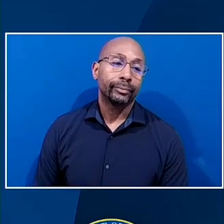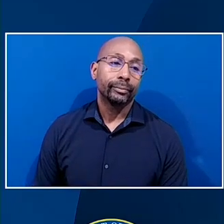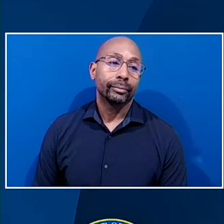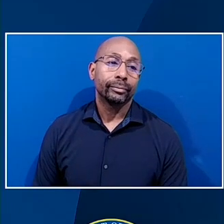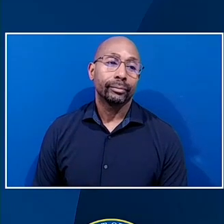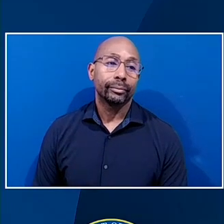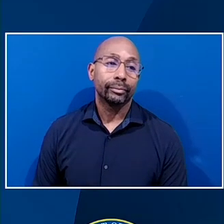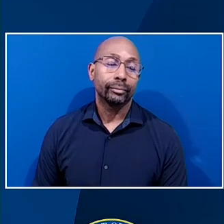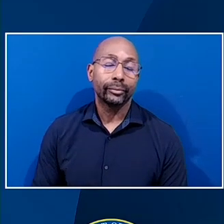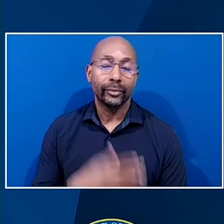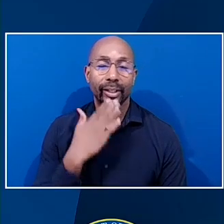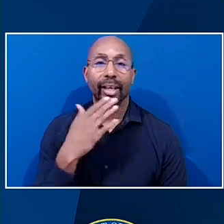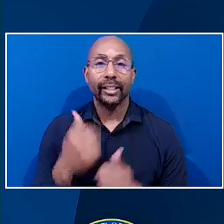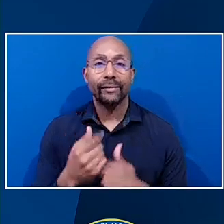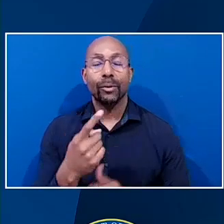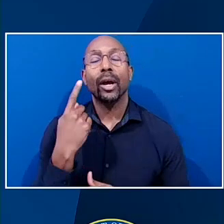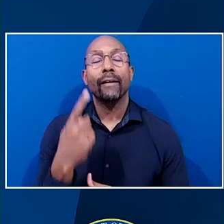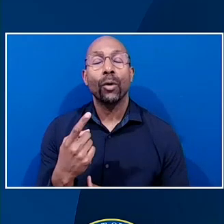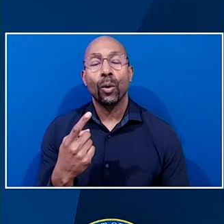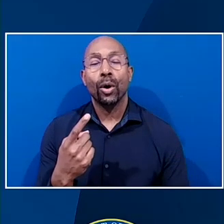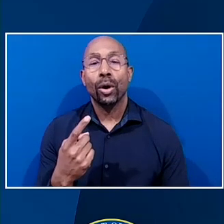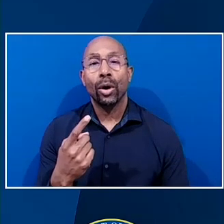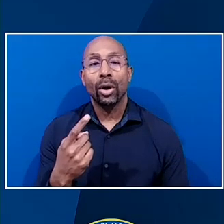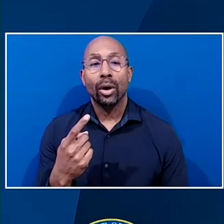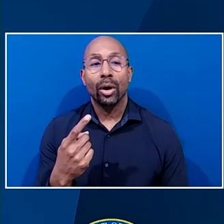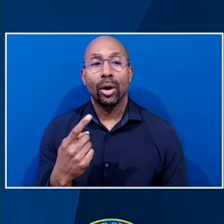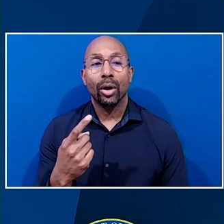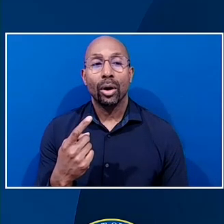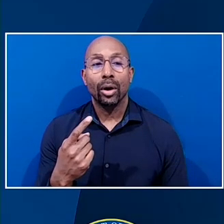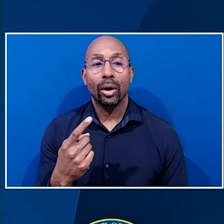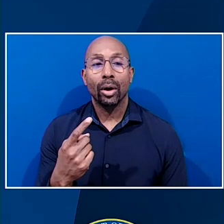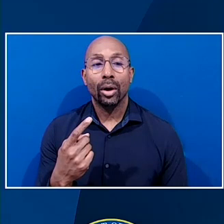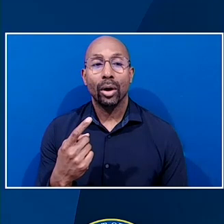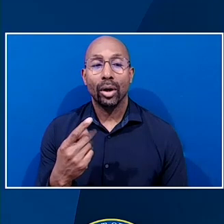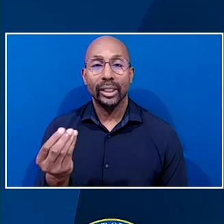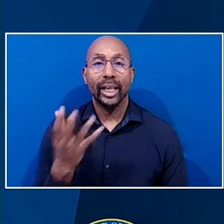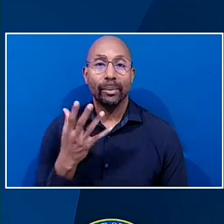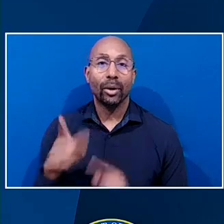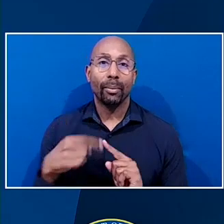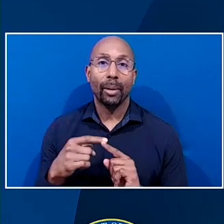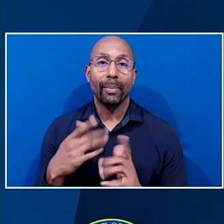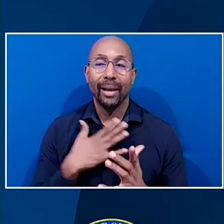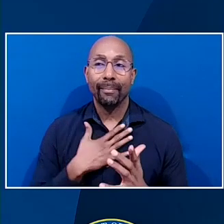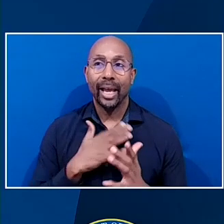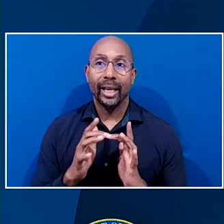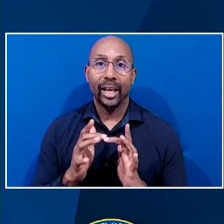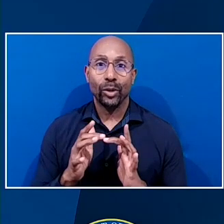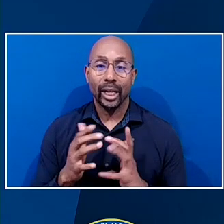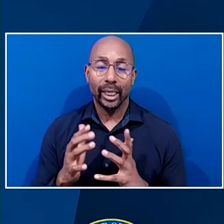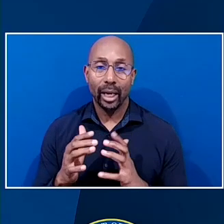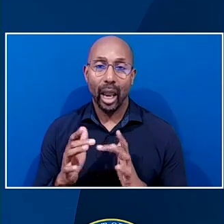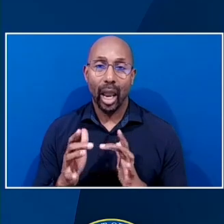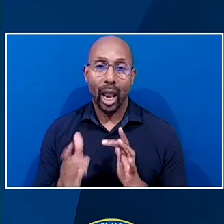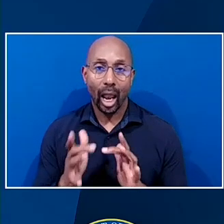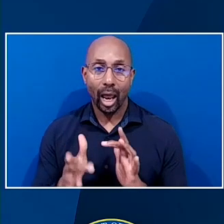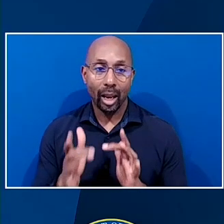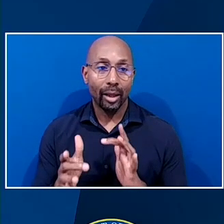Thanks, everyone for pointing out my signal problems. I have switched to three new forms of technology.